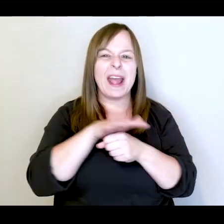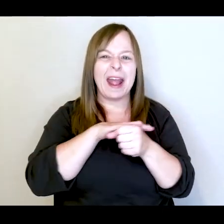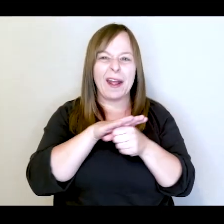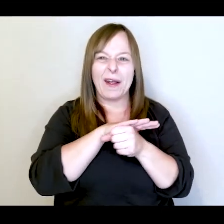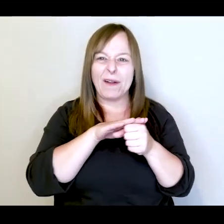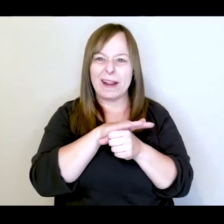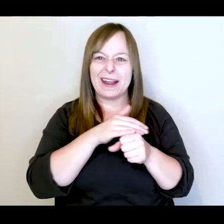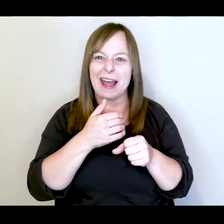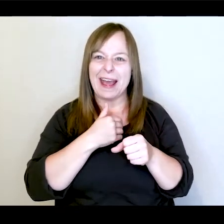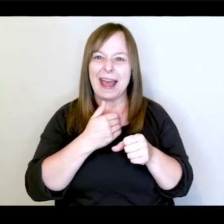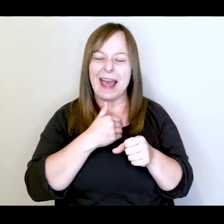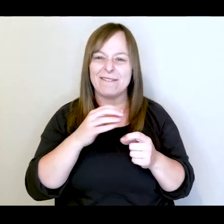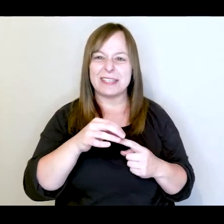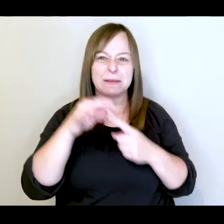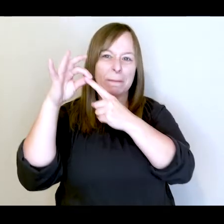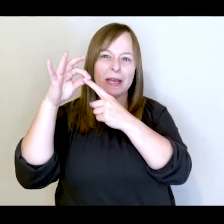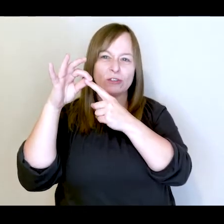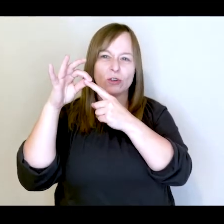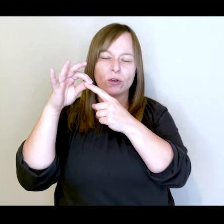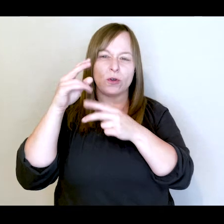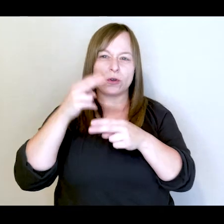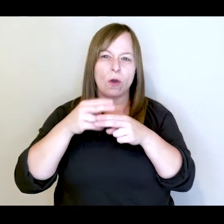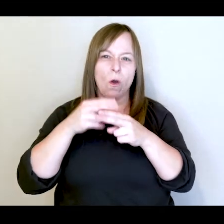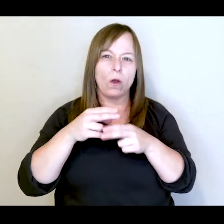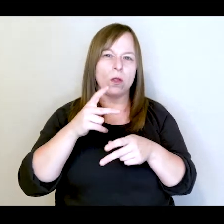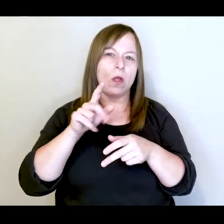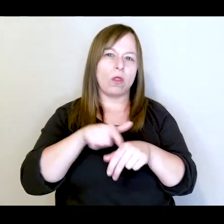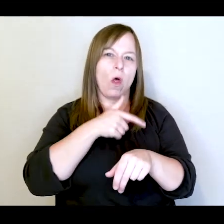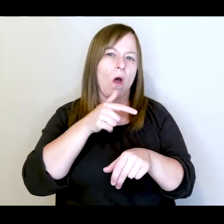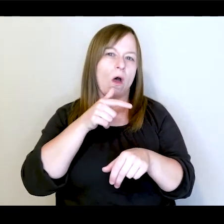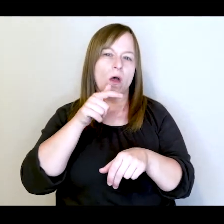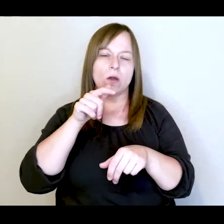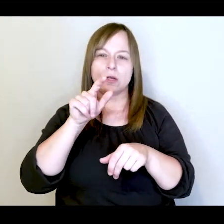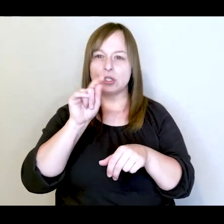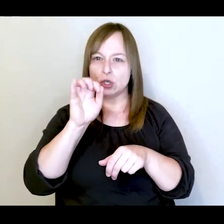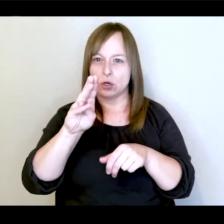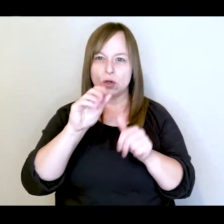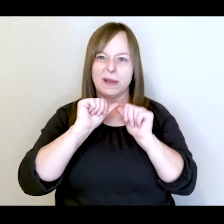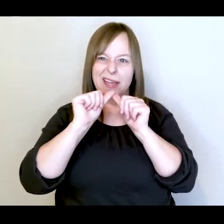home area is going to have a what's called a "Long-term Care Ombudsman" assigned.